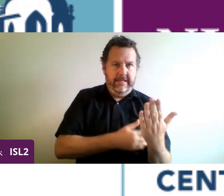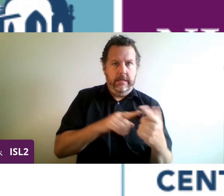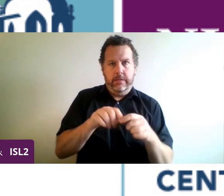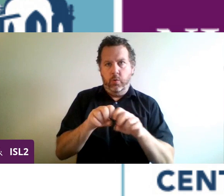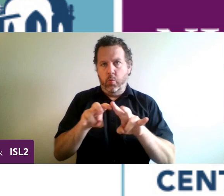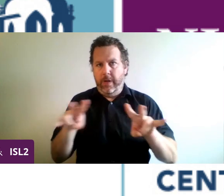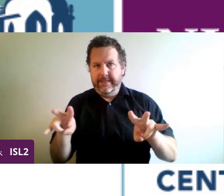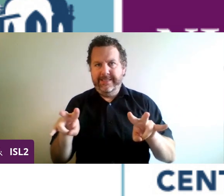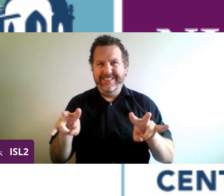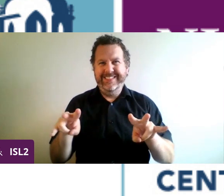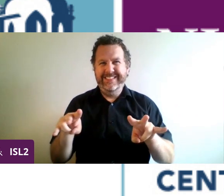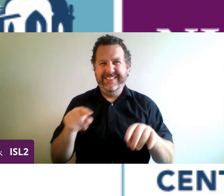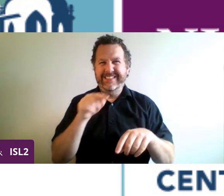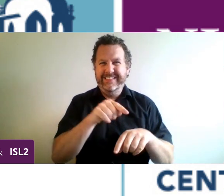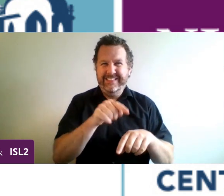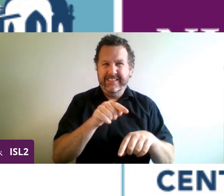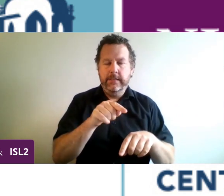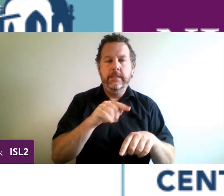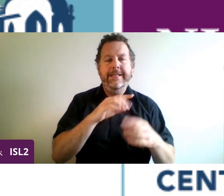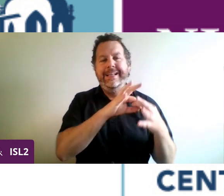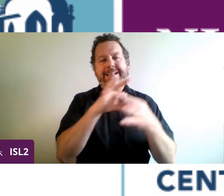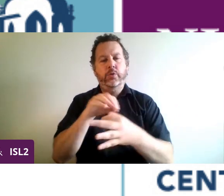For me,